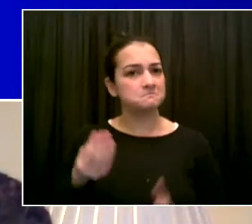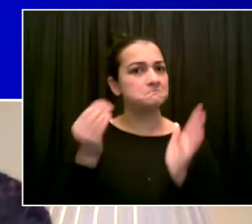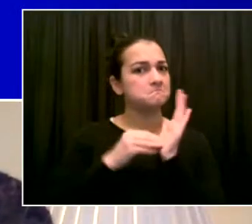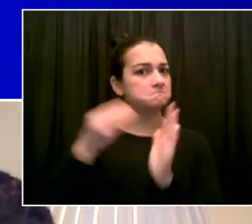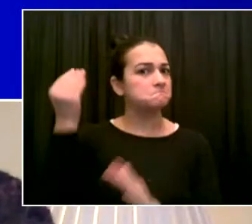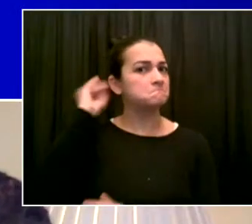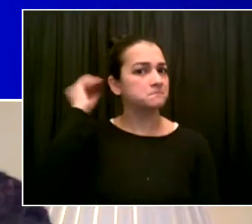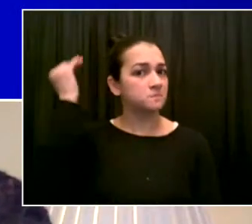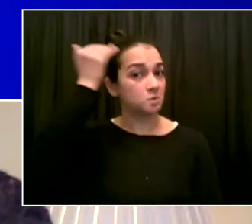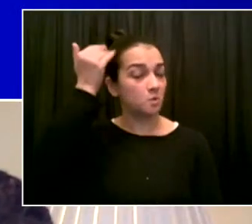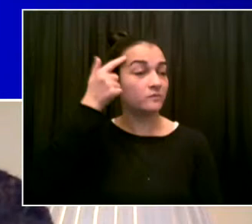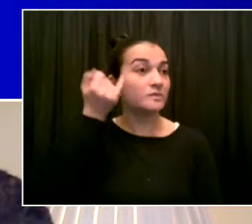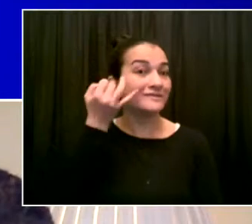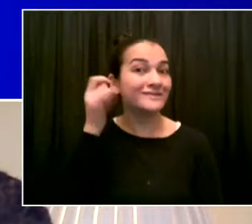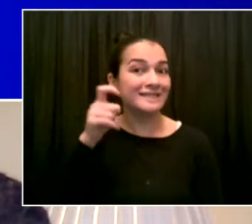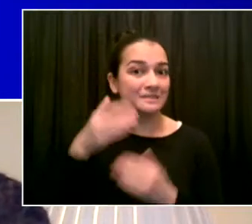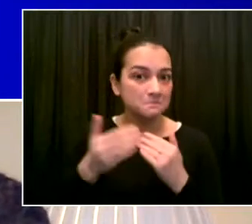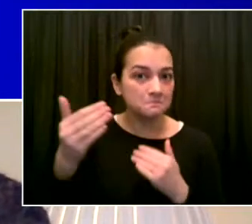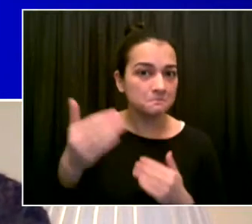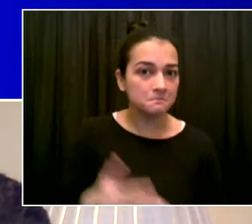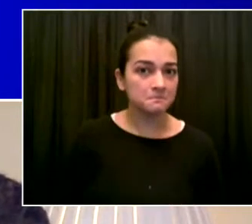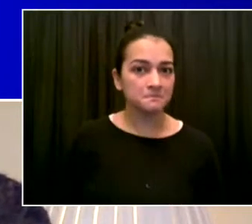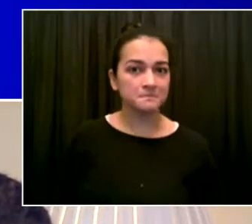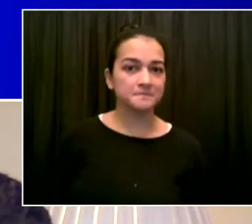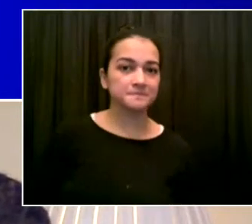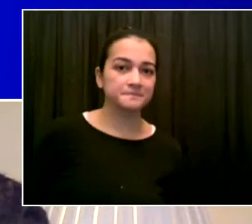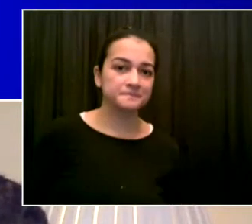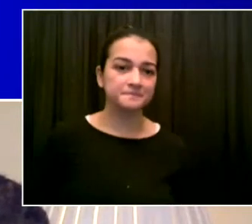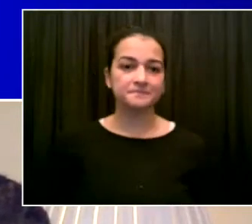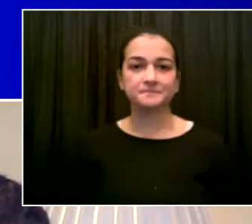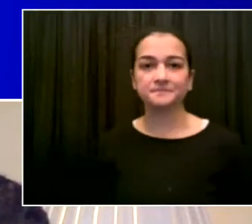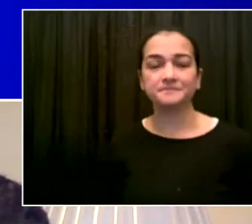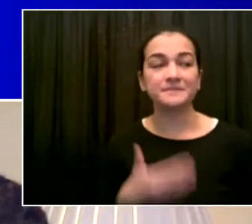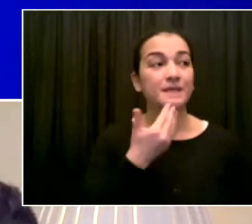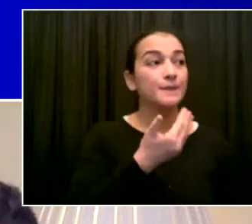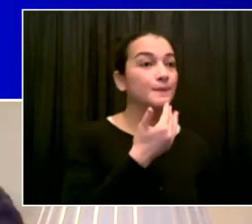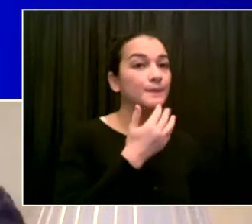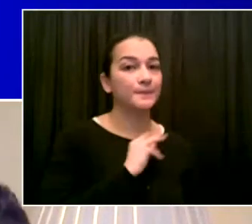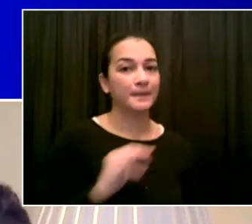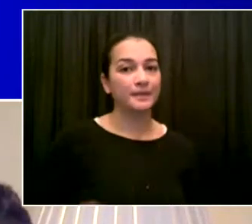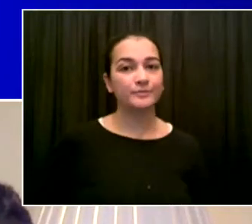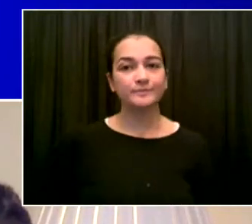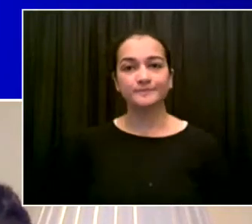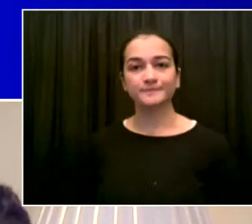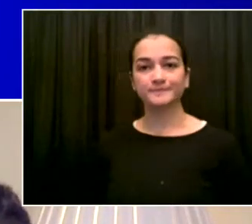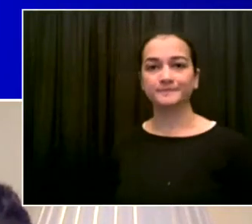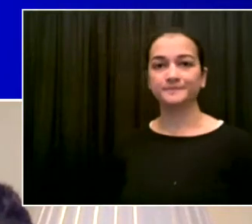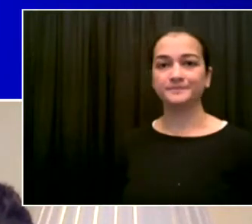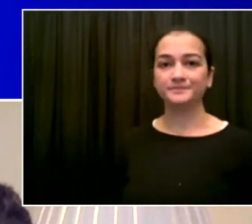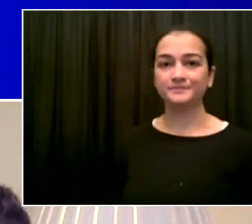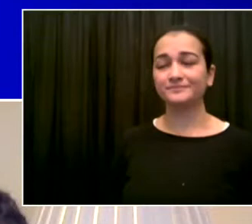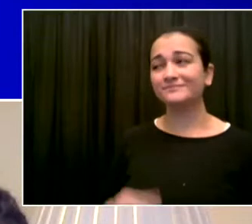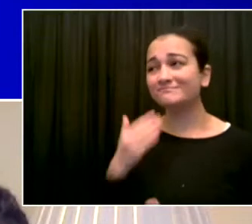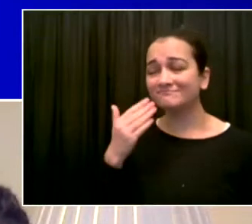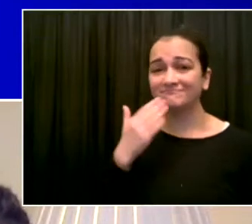FOR LETTING US TALK ABOUT THIS TODAY, MAYOR DE BLASIO. THANK YOU, MY